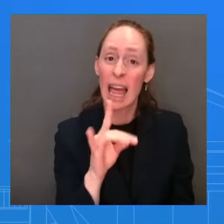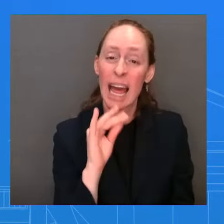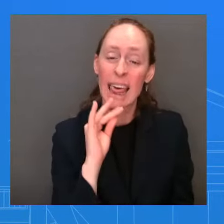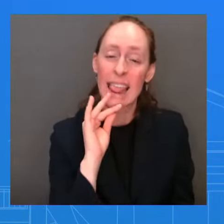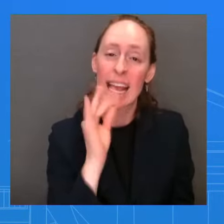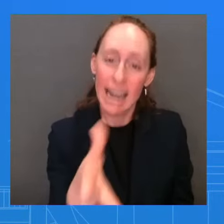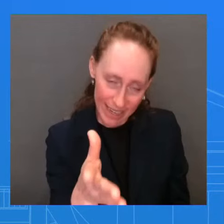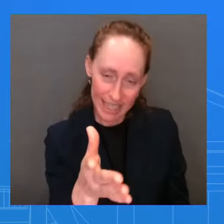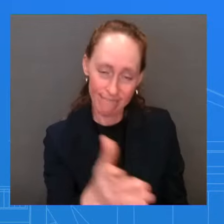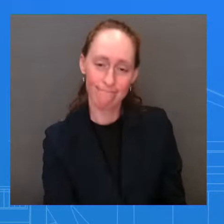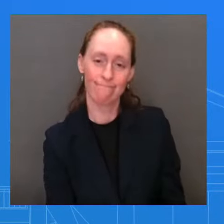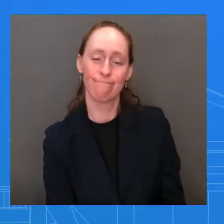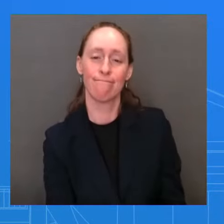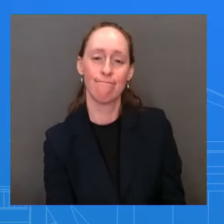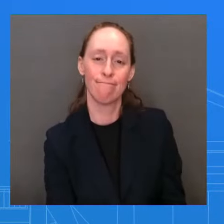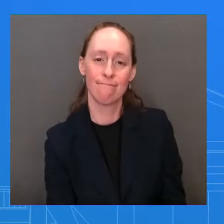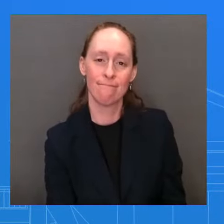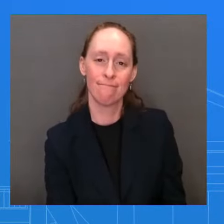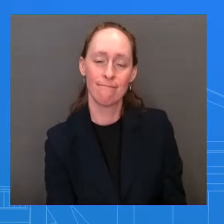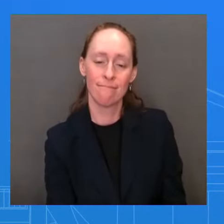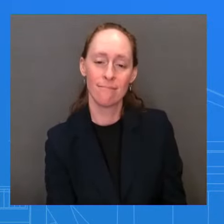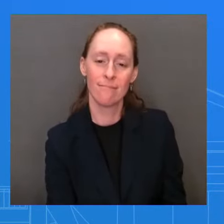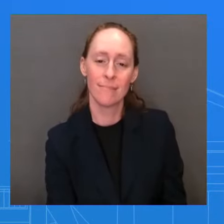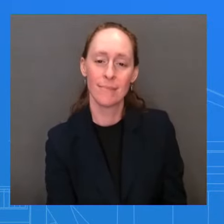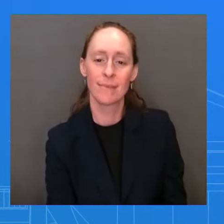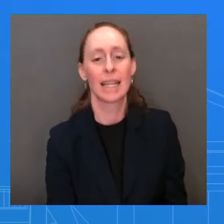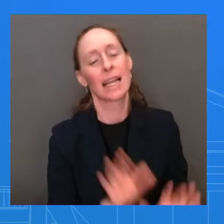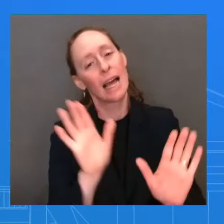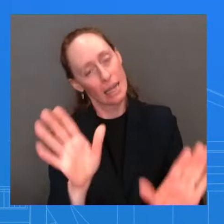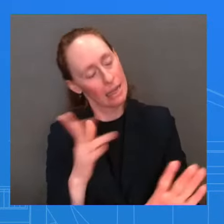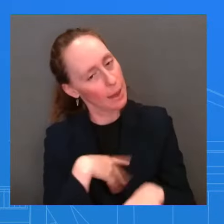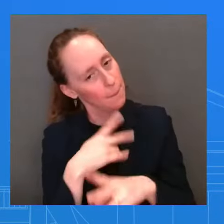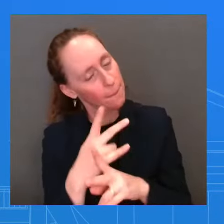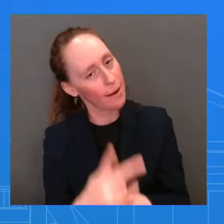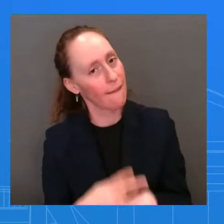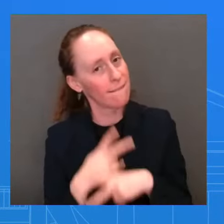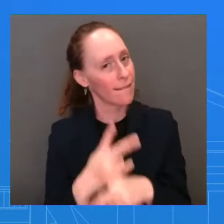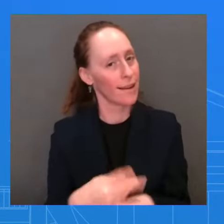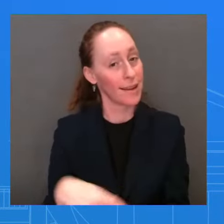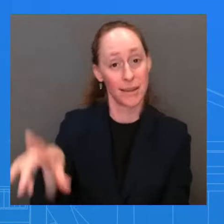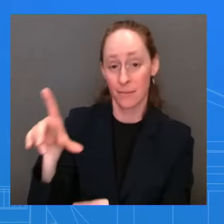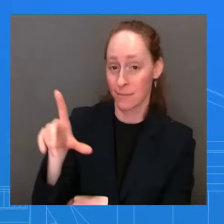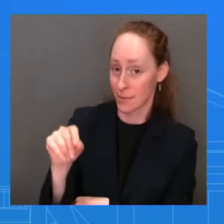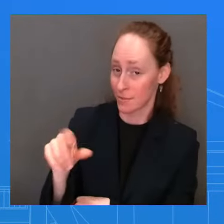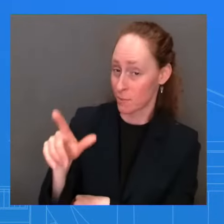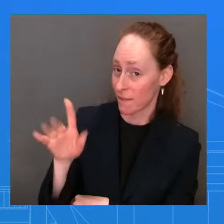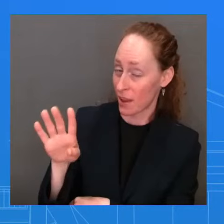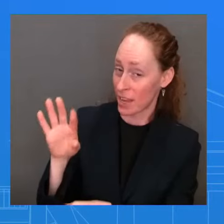mindful of the 2024 election -- and we understand what the polls are saying -- I will say this: